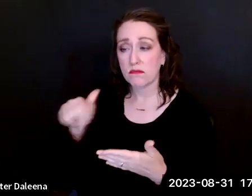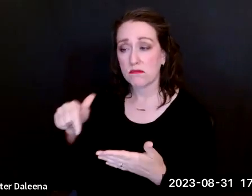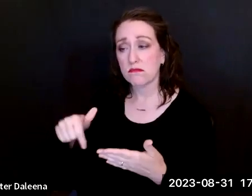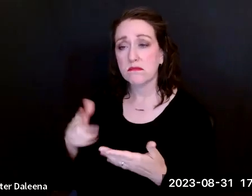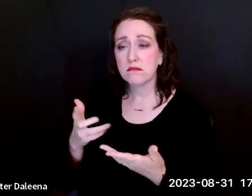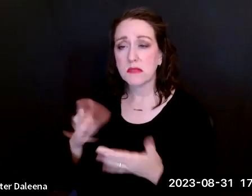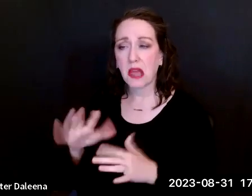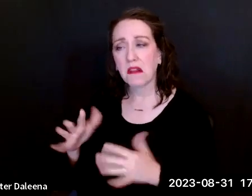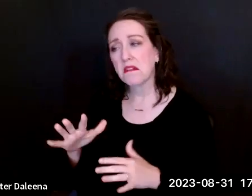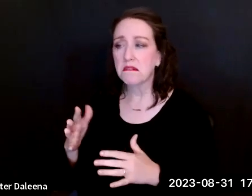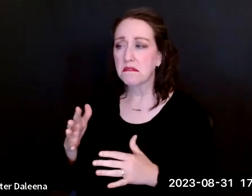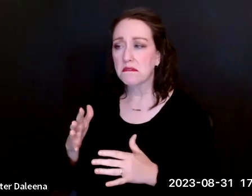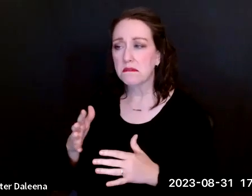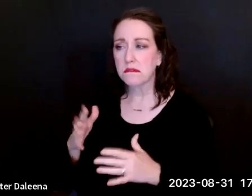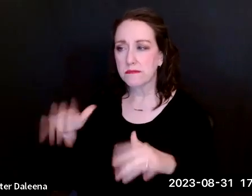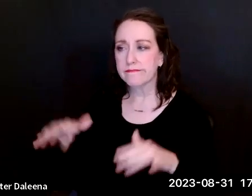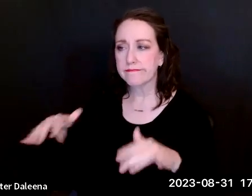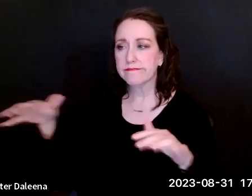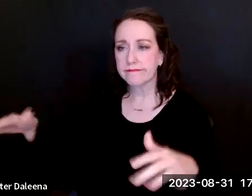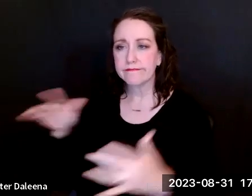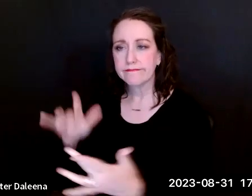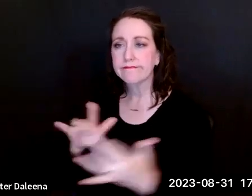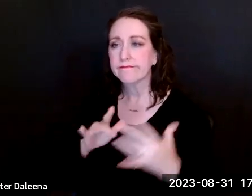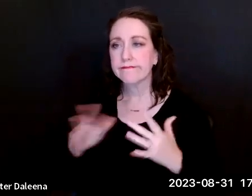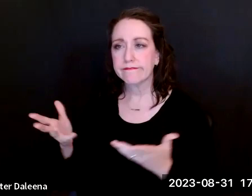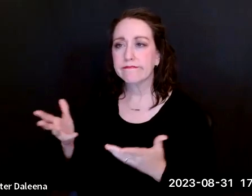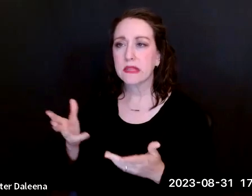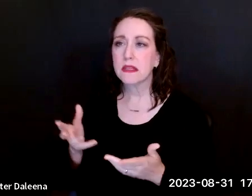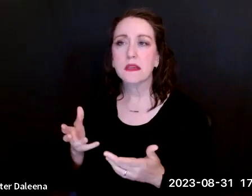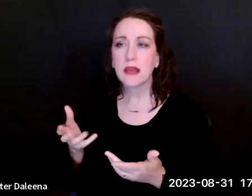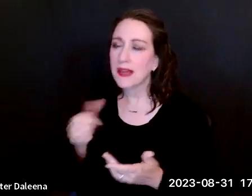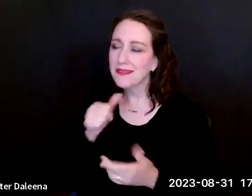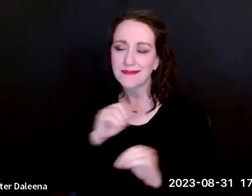kind of have a potential ripple effect but I don't have any direct information on that at this time